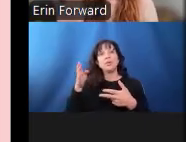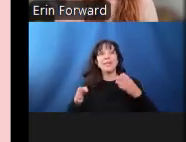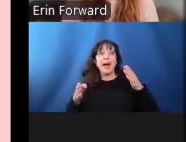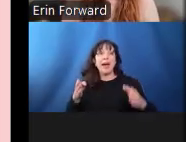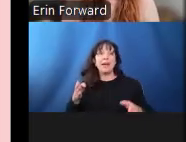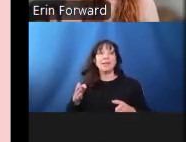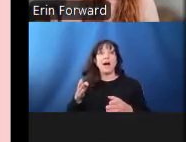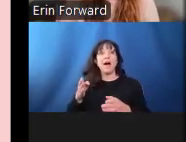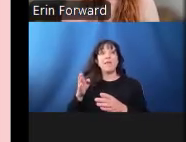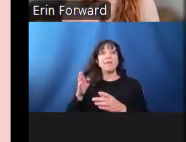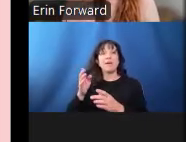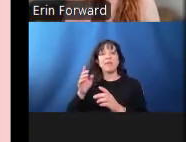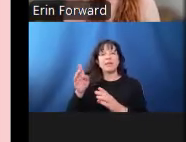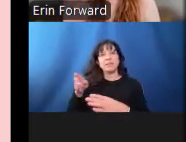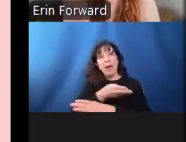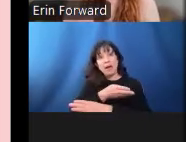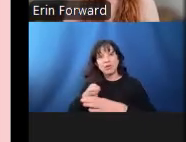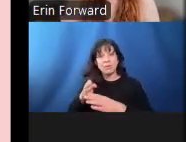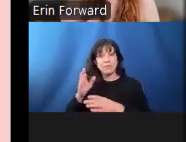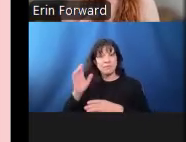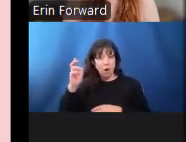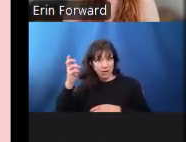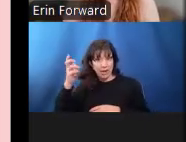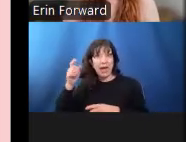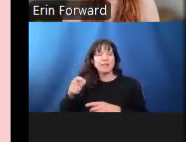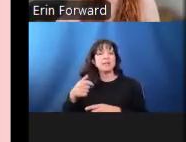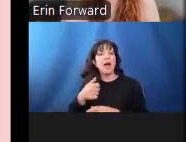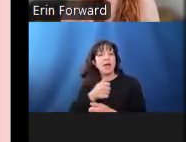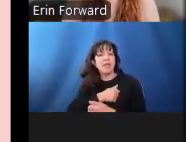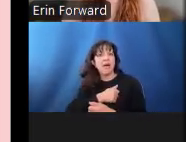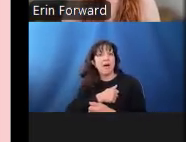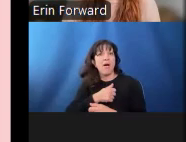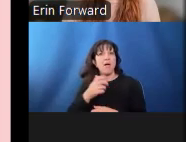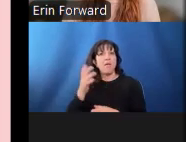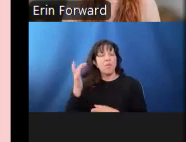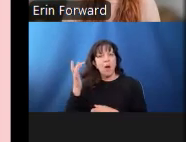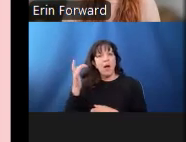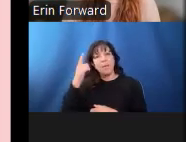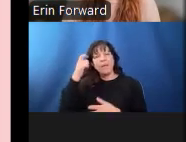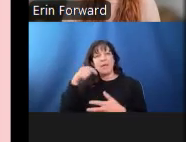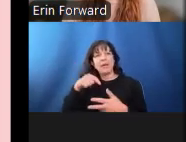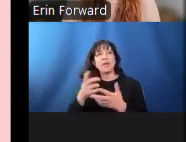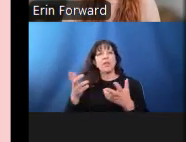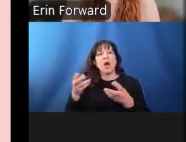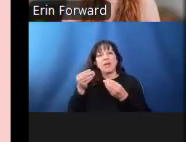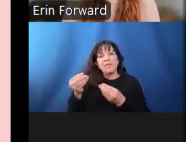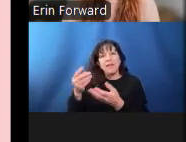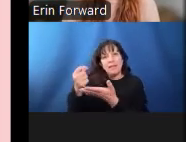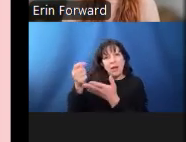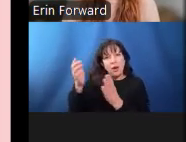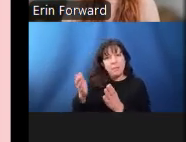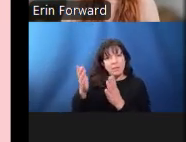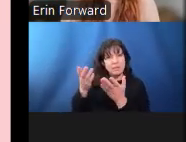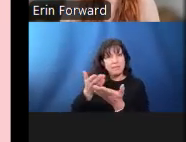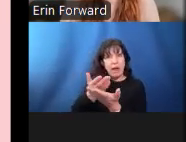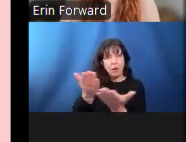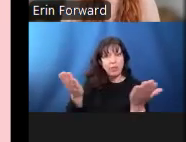one of my favorite podcasts, and I really love it, because there's a lot of feeding therapists out there that are